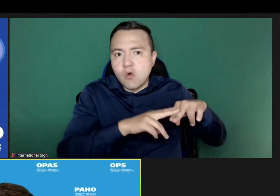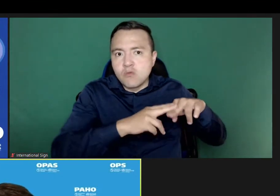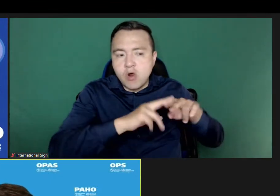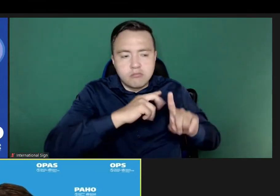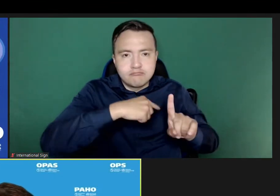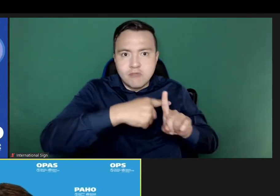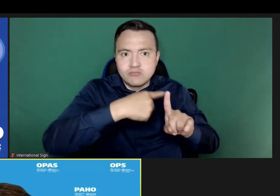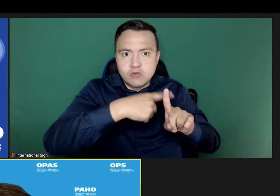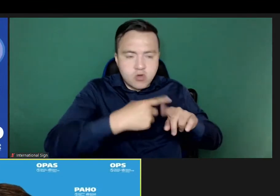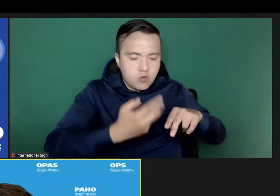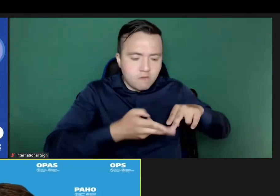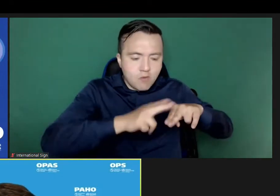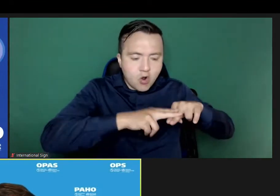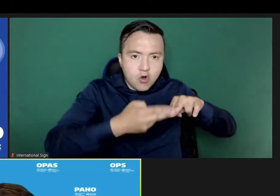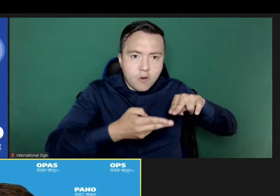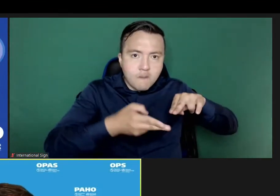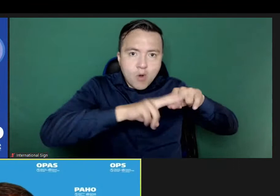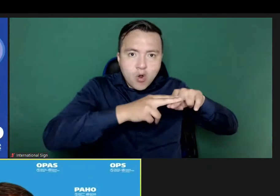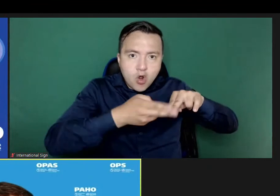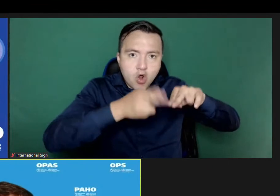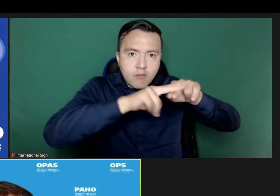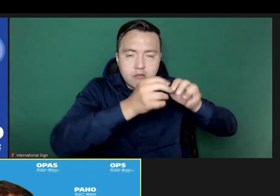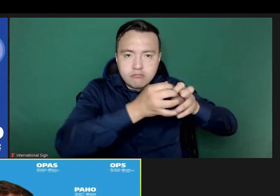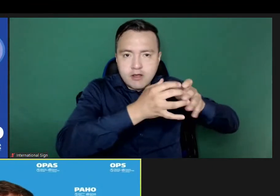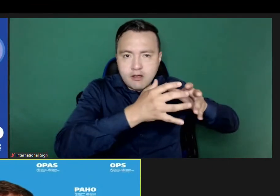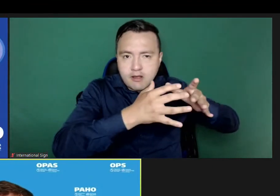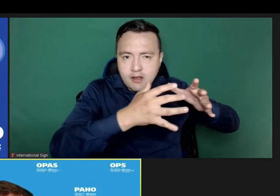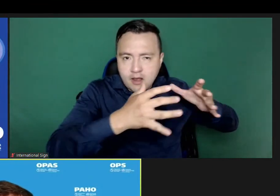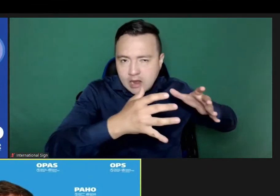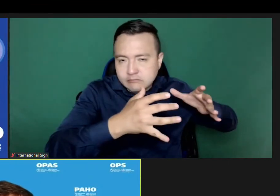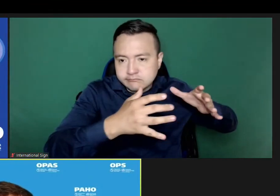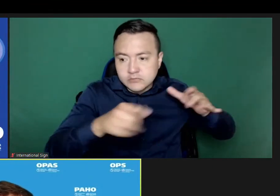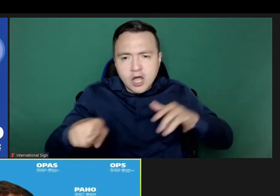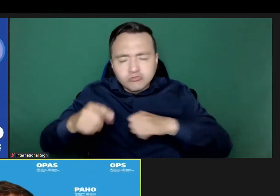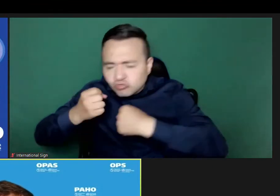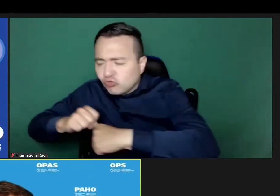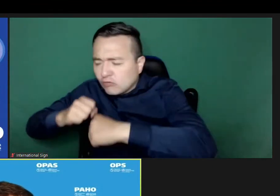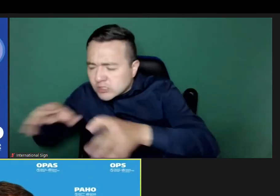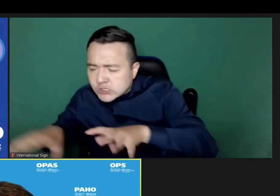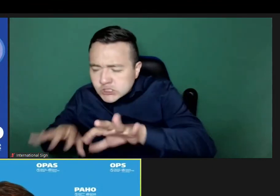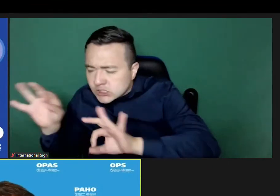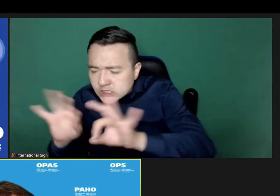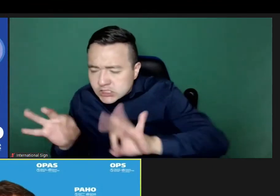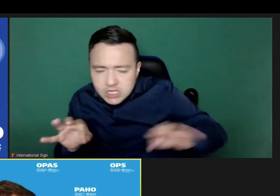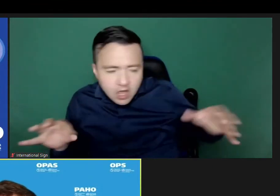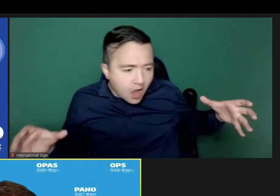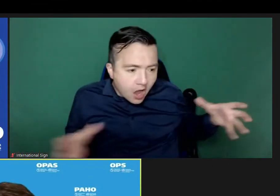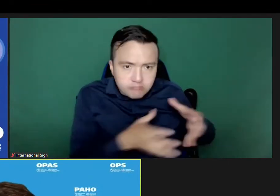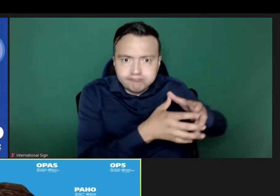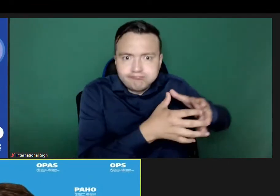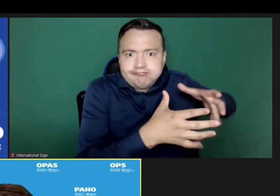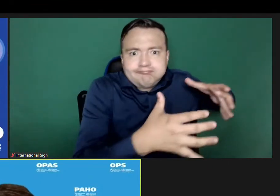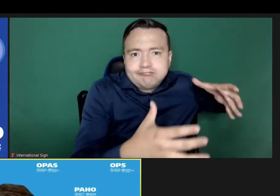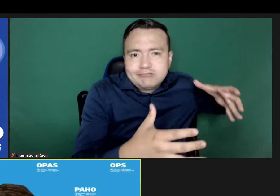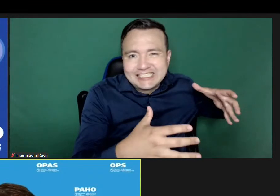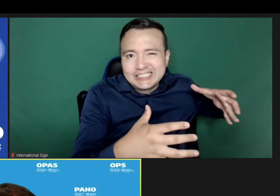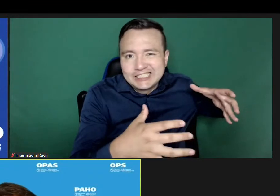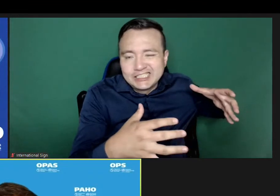And so this is a very important discussion, I think, that we need to have with countries, to show them that now is the time to do it.